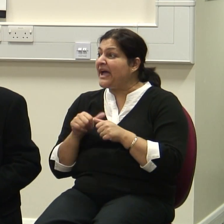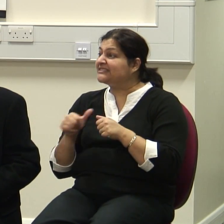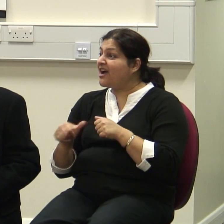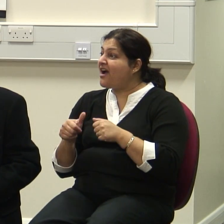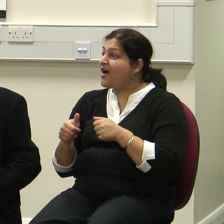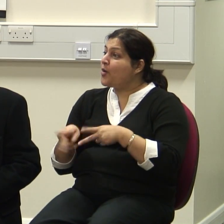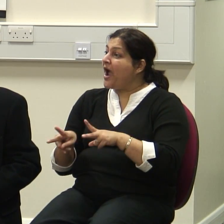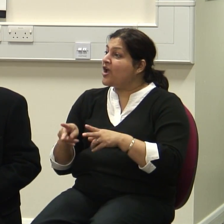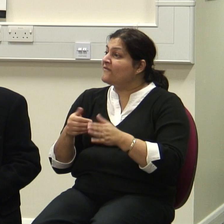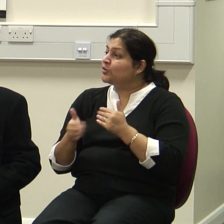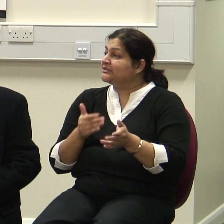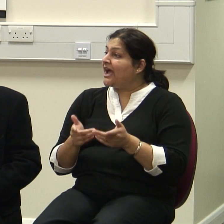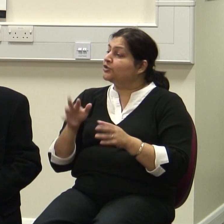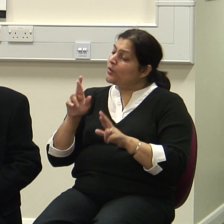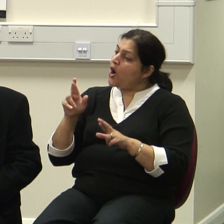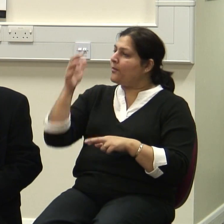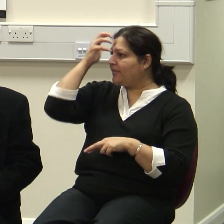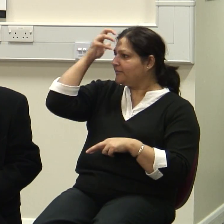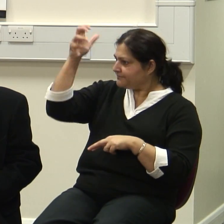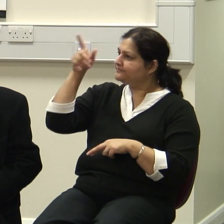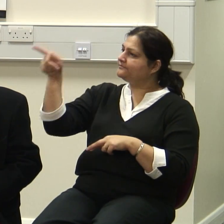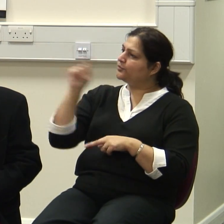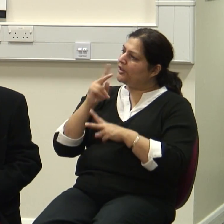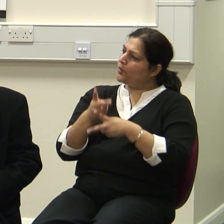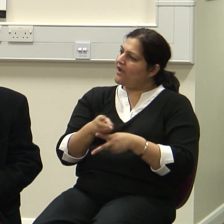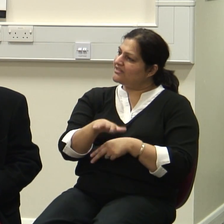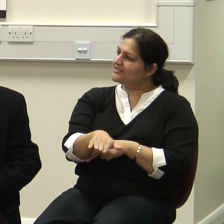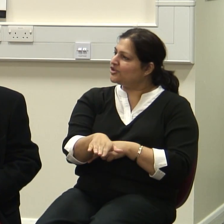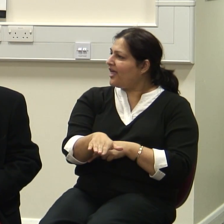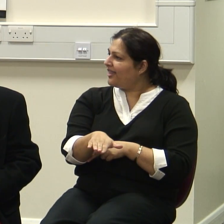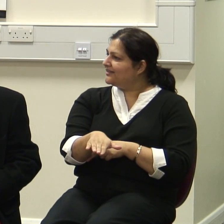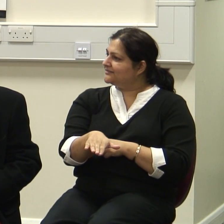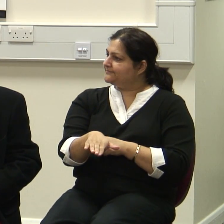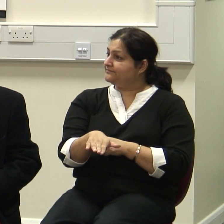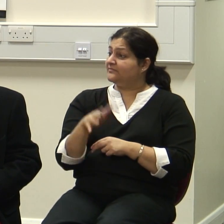a good job, because the child is, you know, and you have anything from very good foster